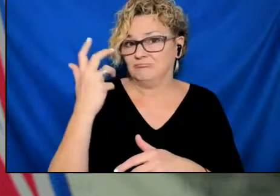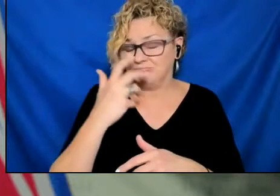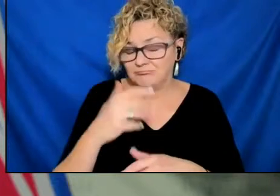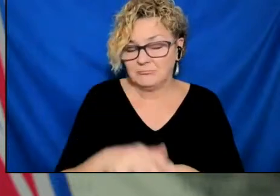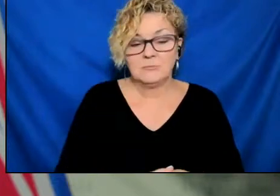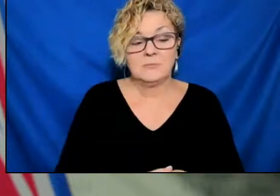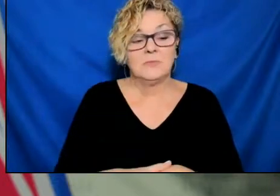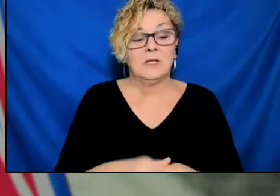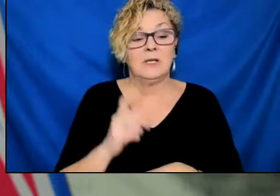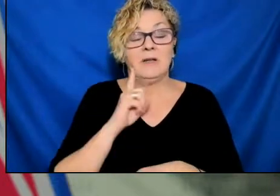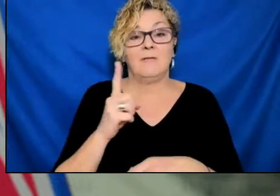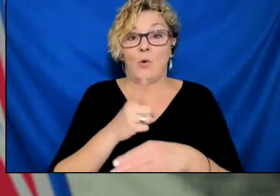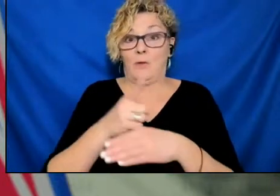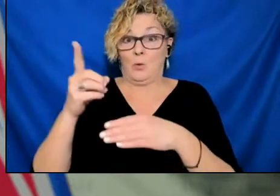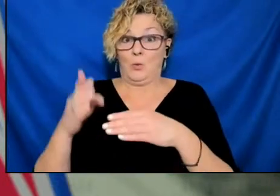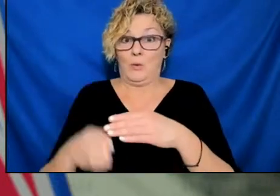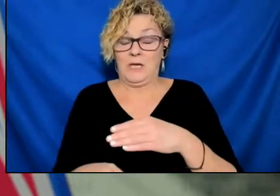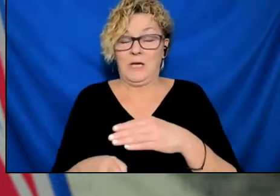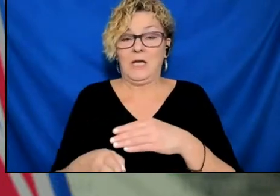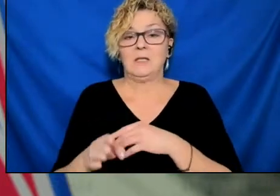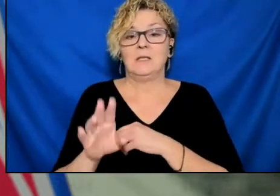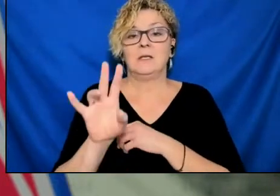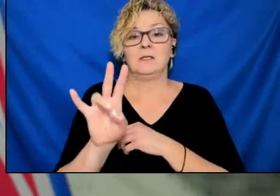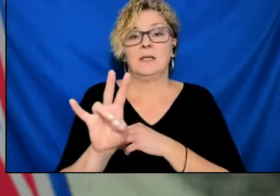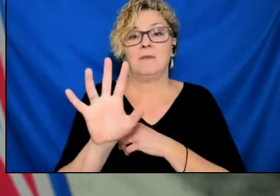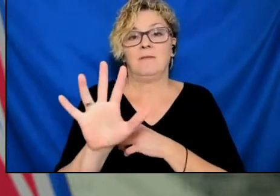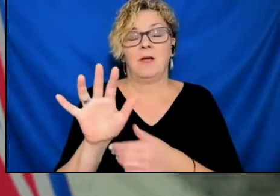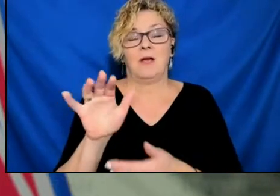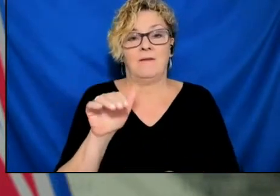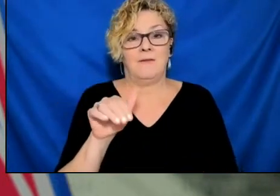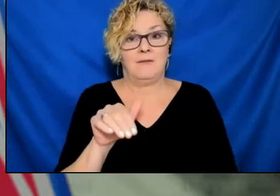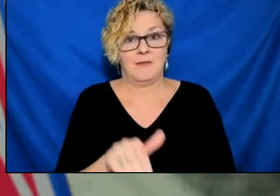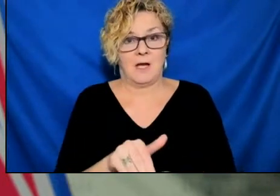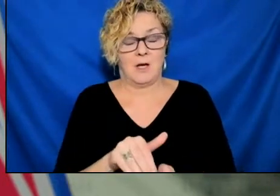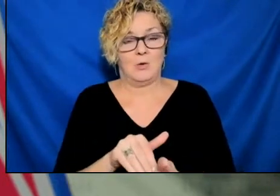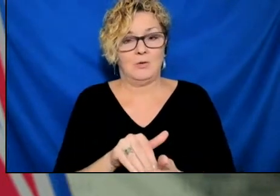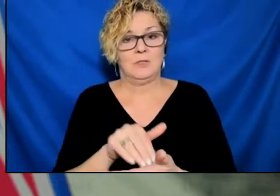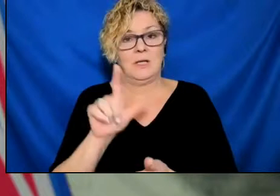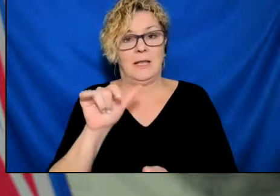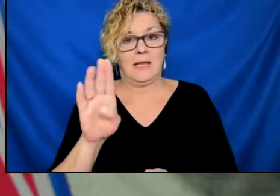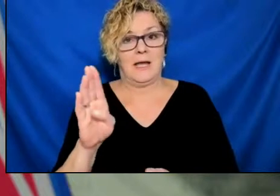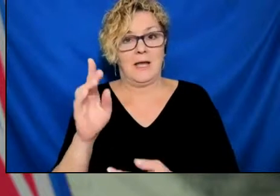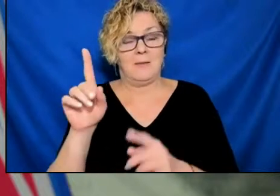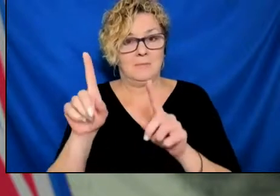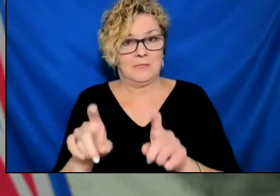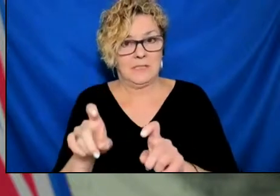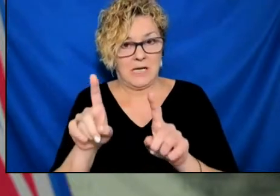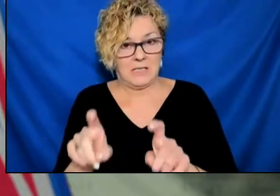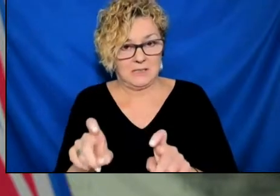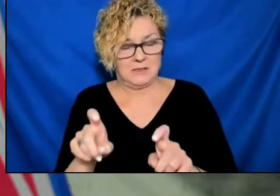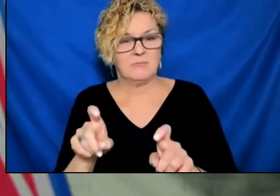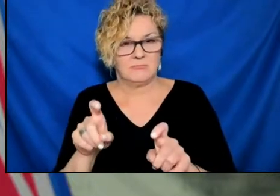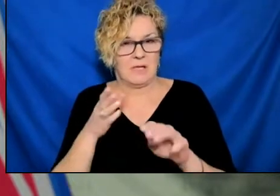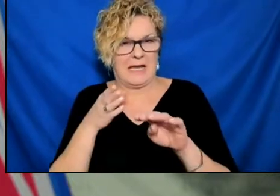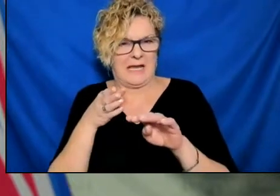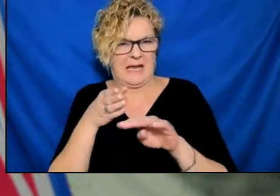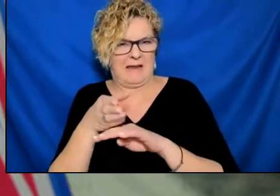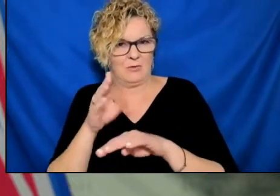Over the weekend, the Christmas weekend and the holidays, 75,000